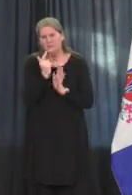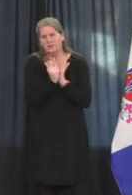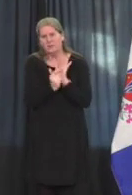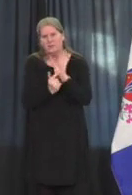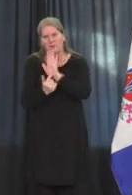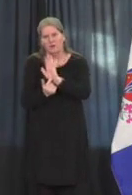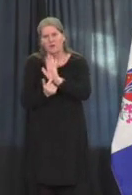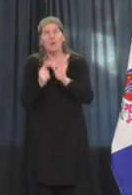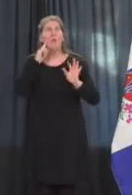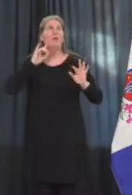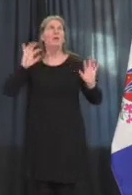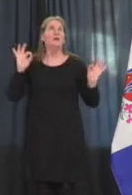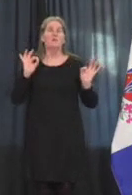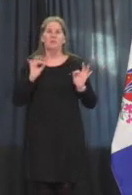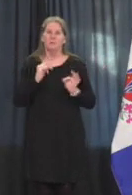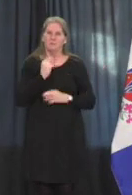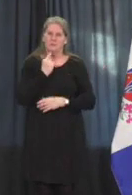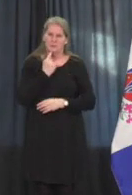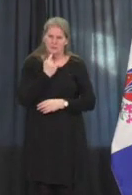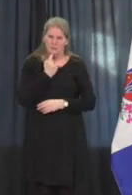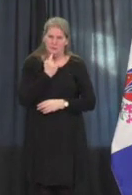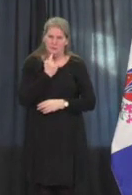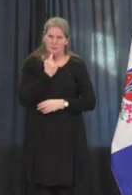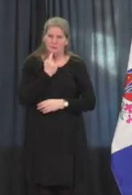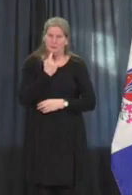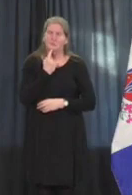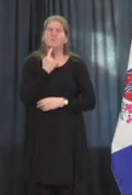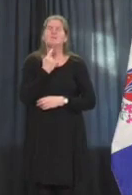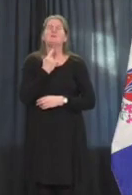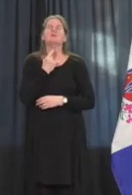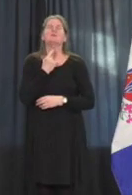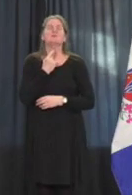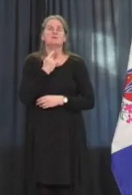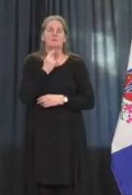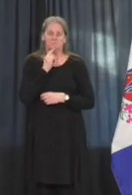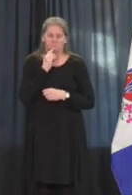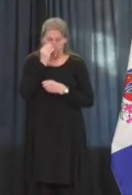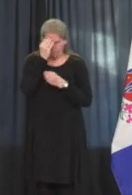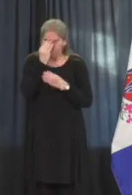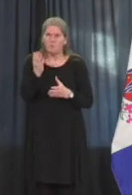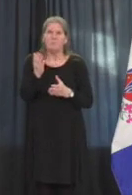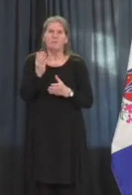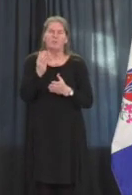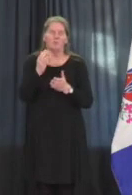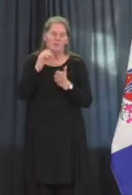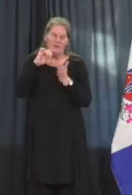THIS IS JUST TO HELP REINFORCE WITH YUKONERS THAT WE DON'T WANT